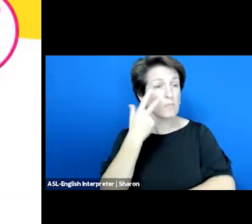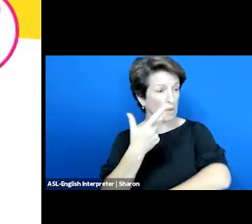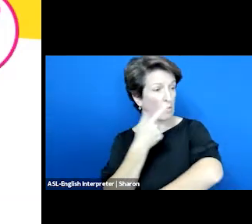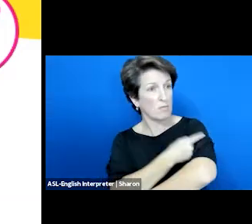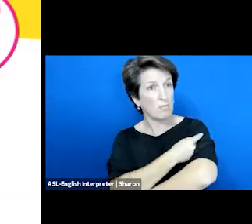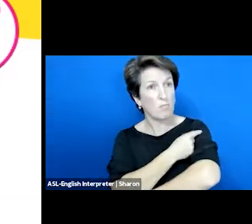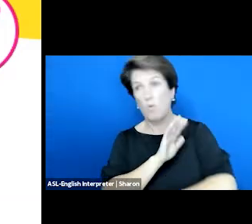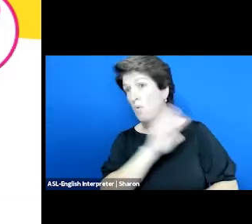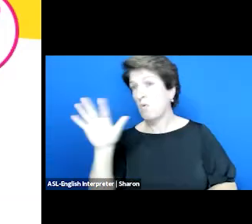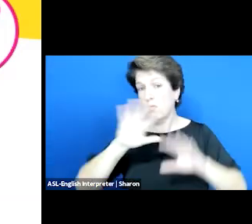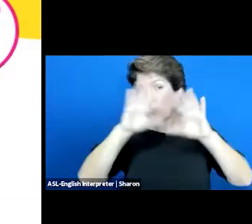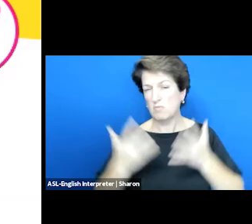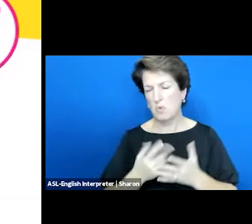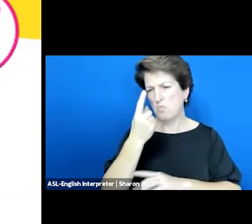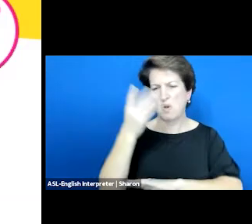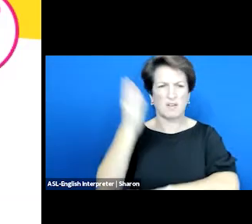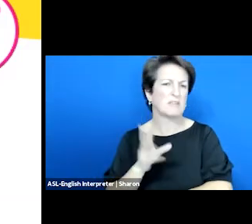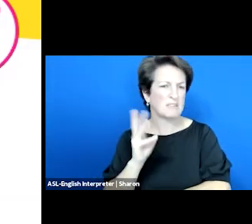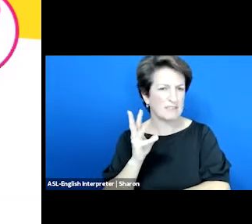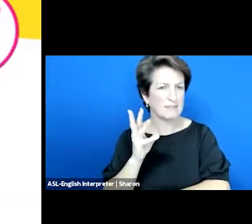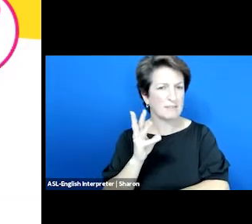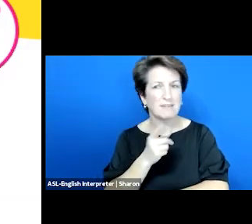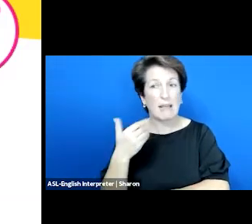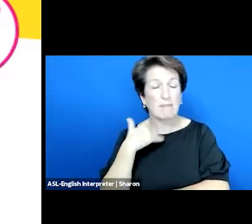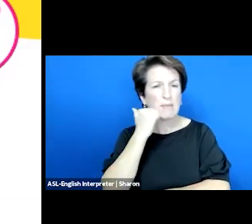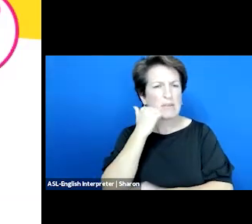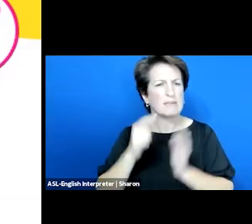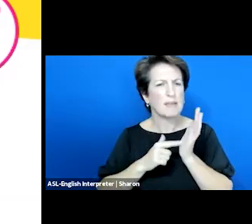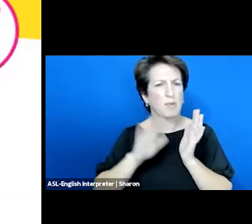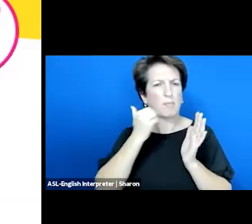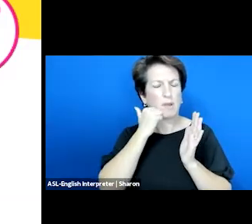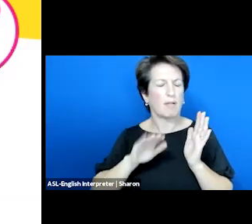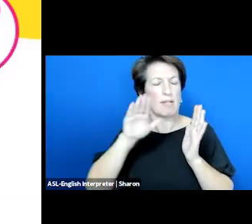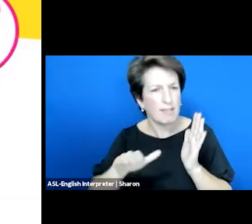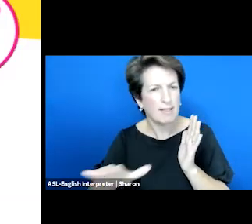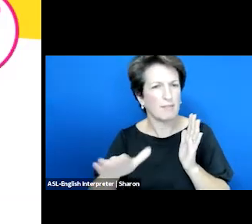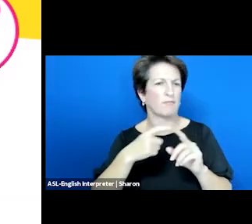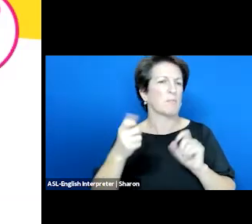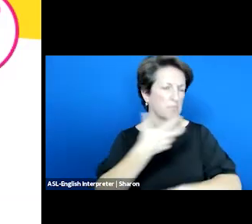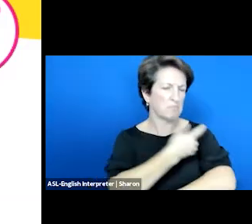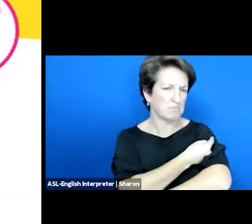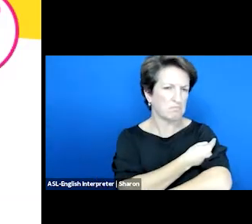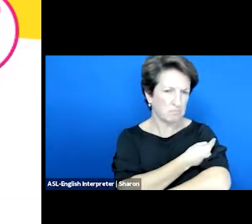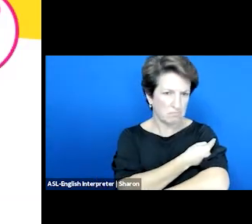There is also no evidence that the COVID 19 vaccine can impact menstruation or